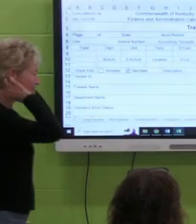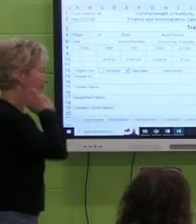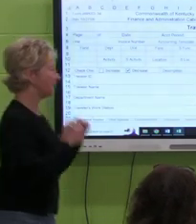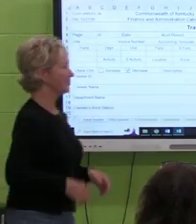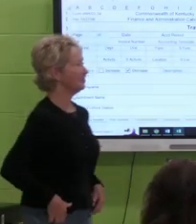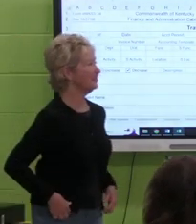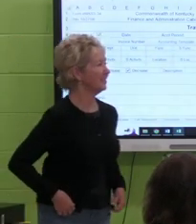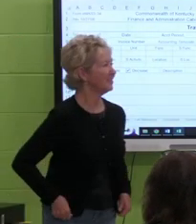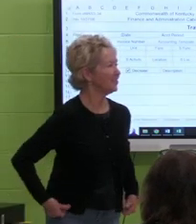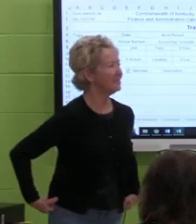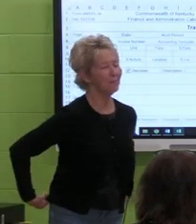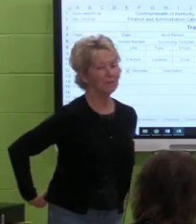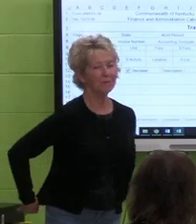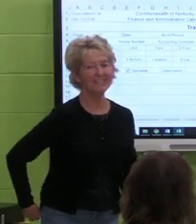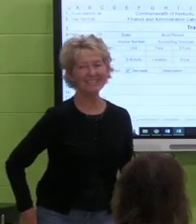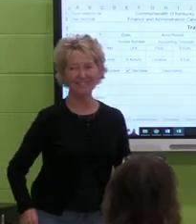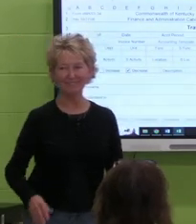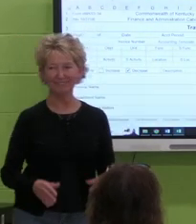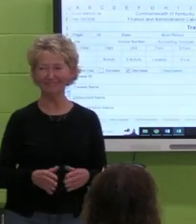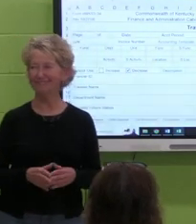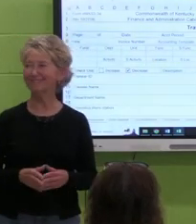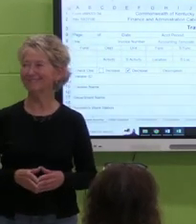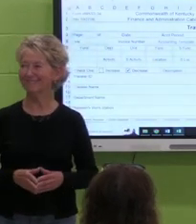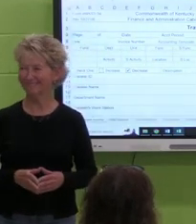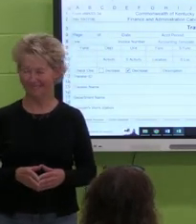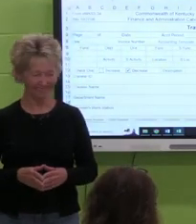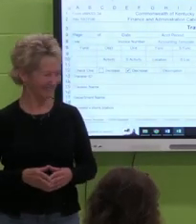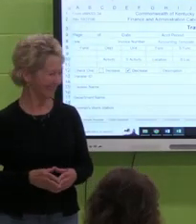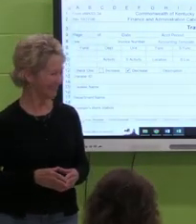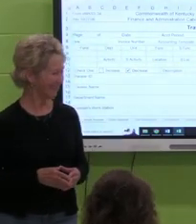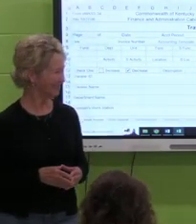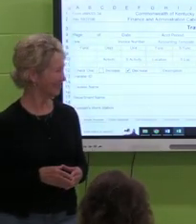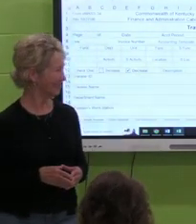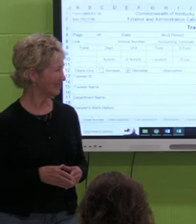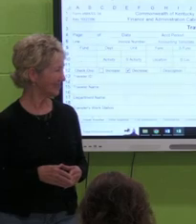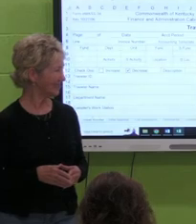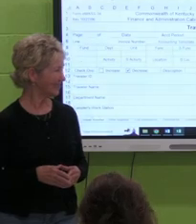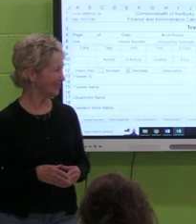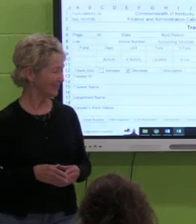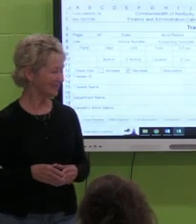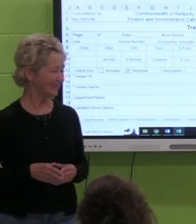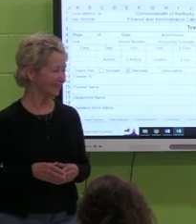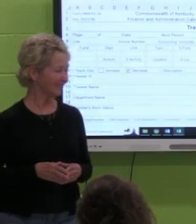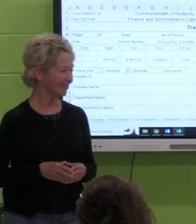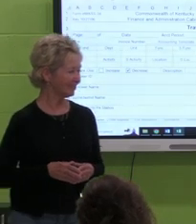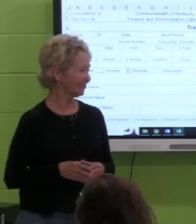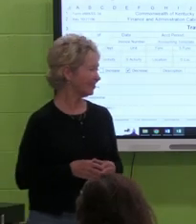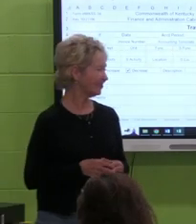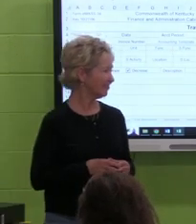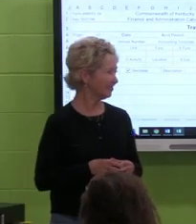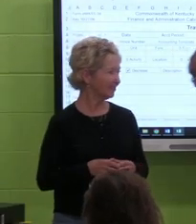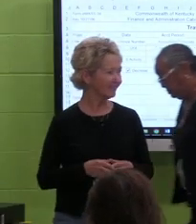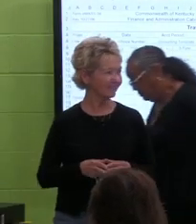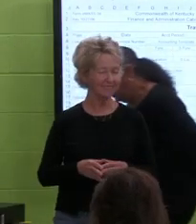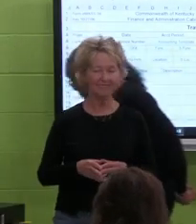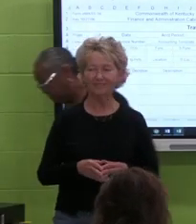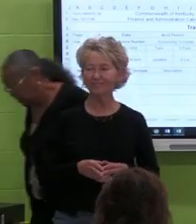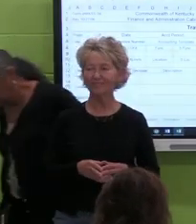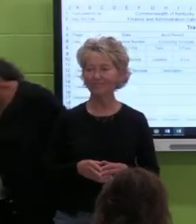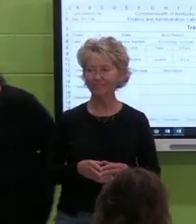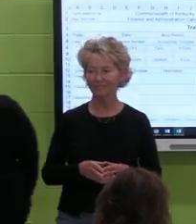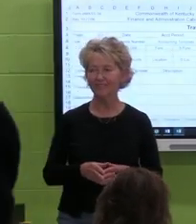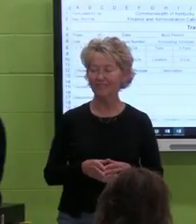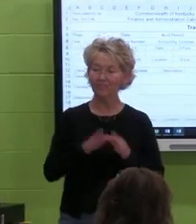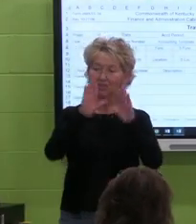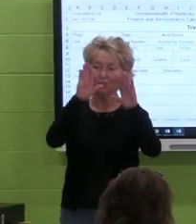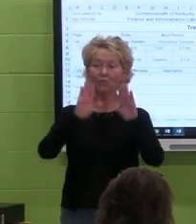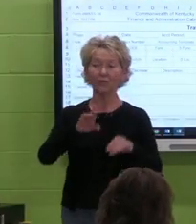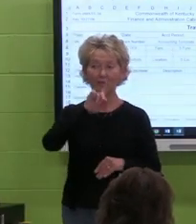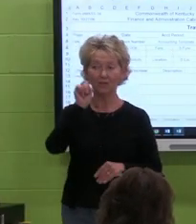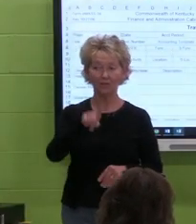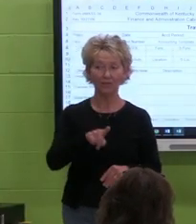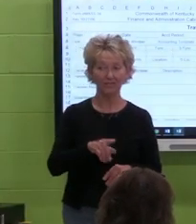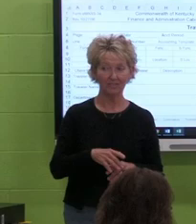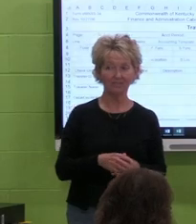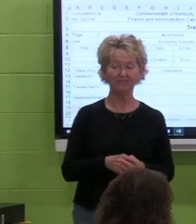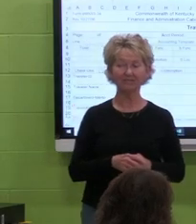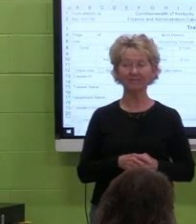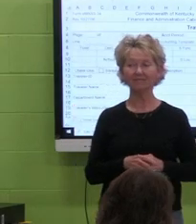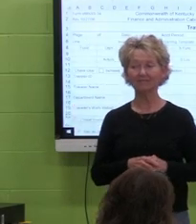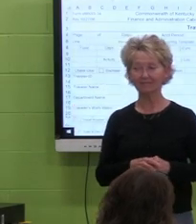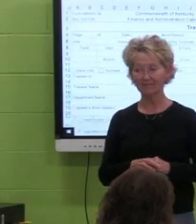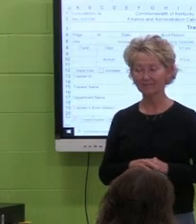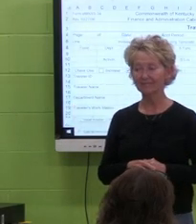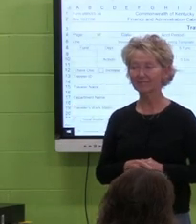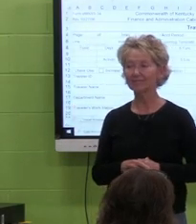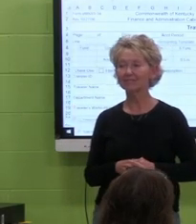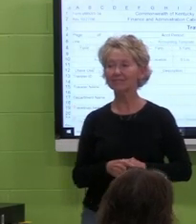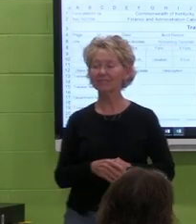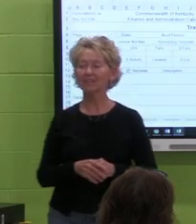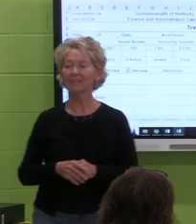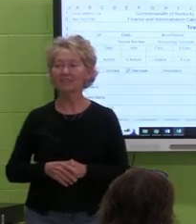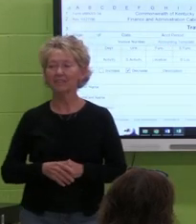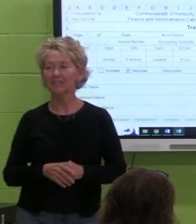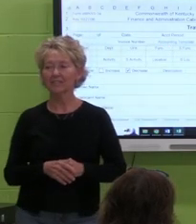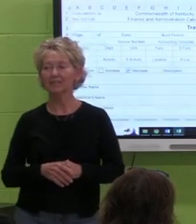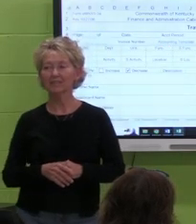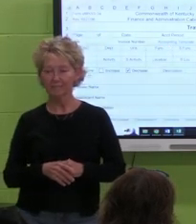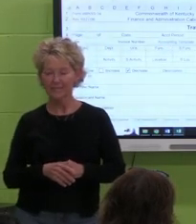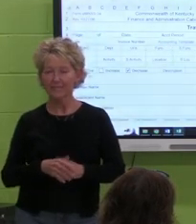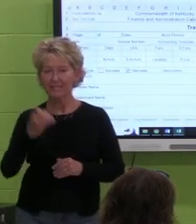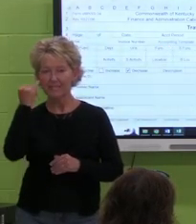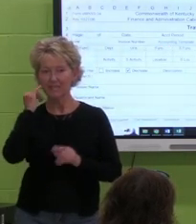question that's a great question so so the misconception that if it goes to Frankfort